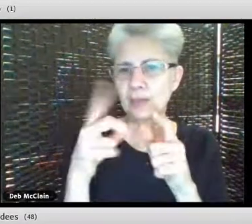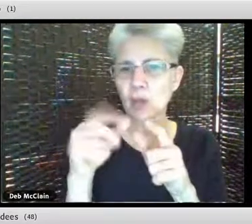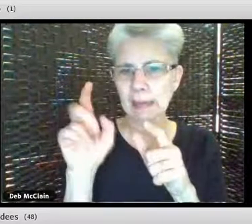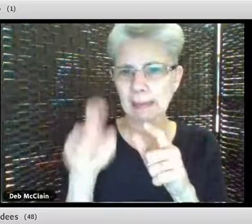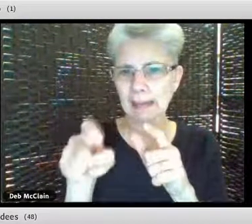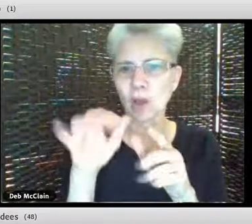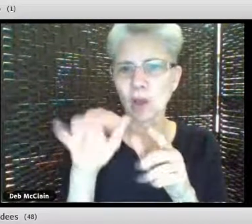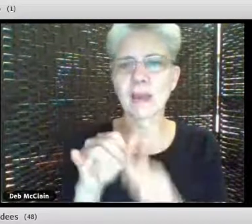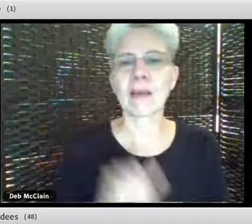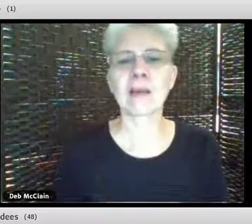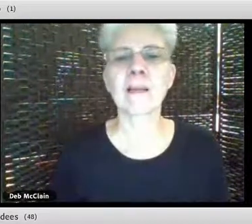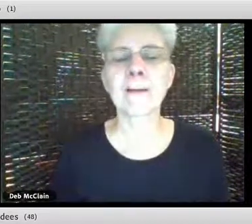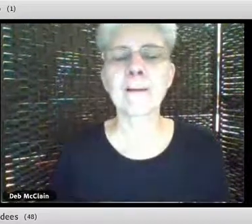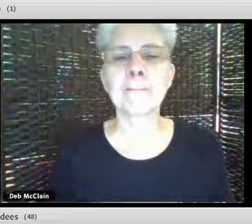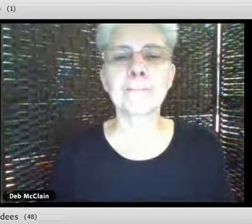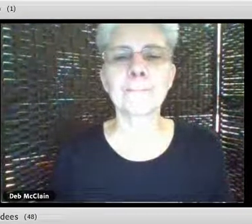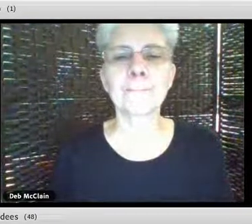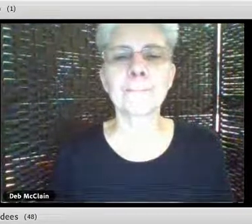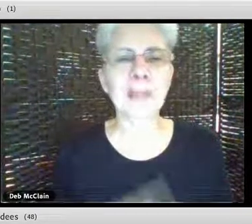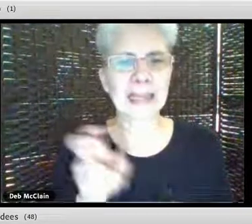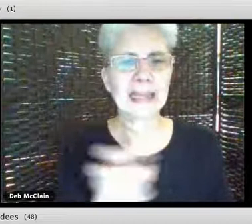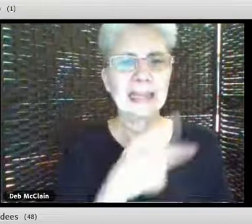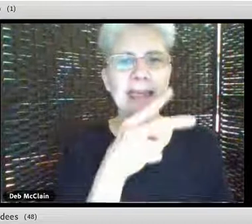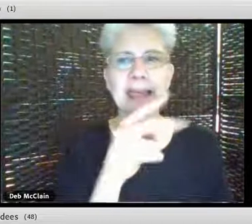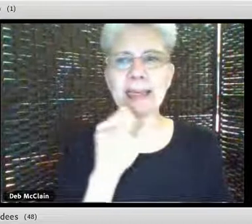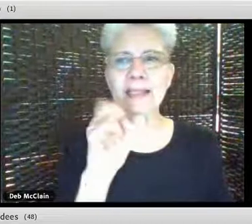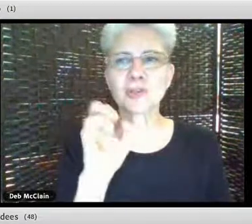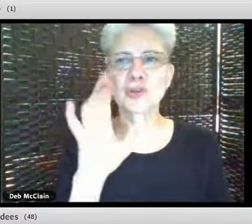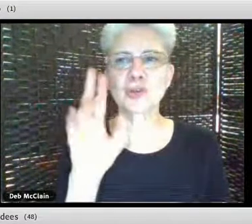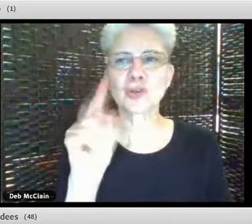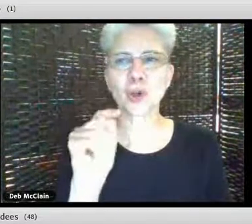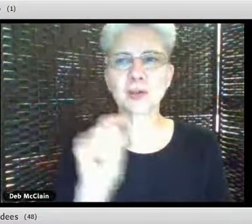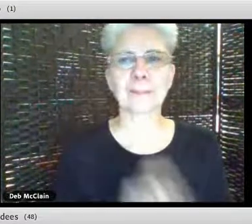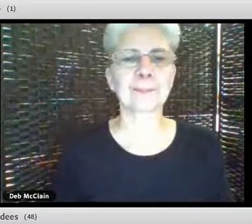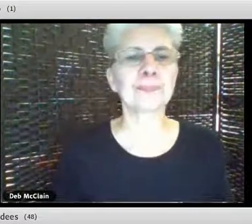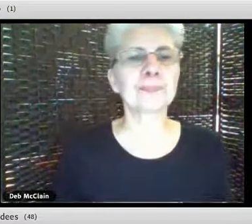Well, I'm just going to take a picture of my dog because I don't want to waste time on this, so I'm going to click on it.